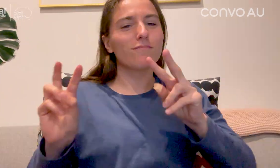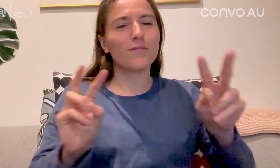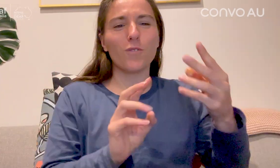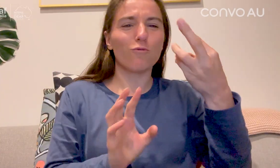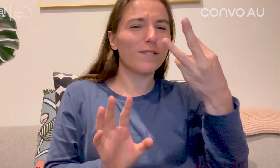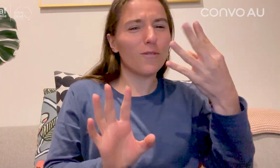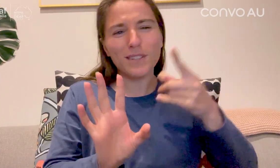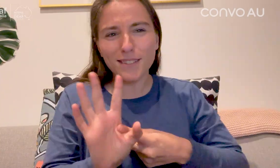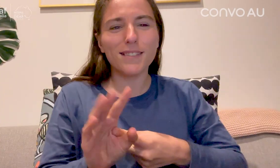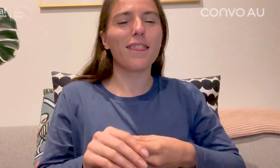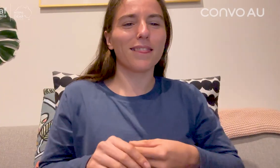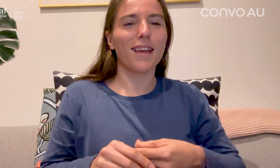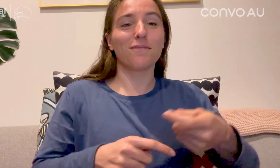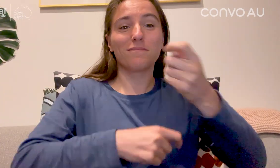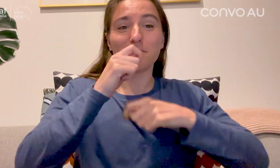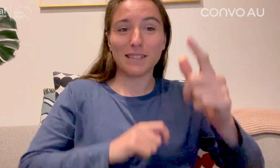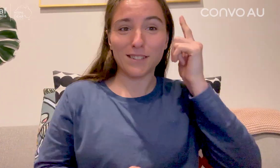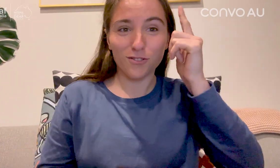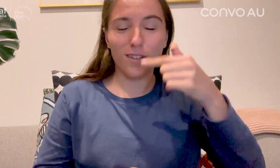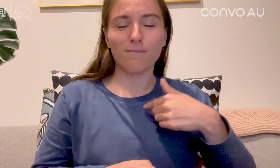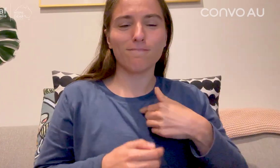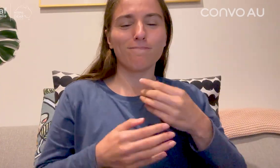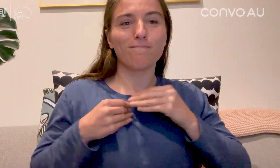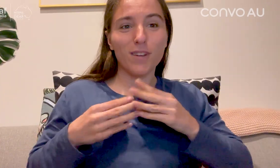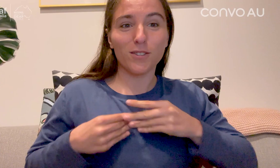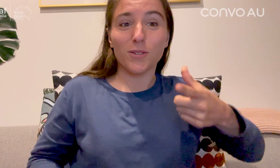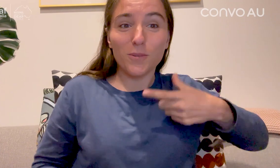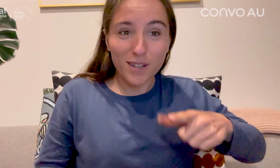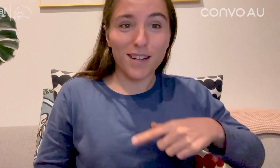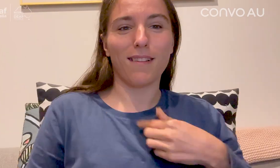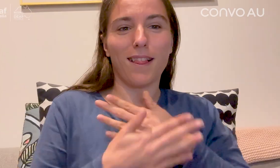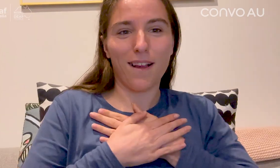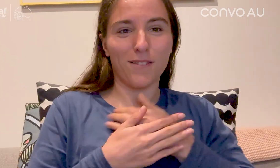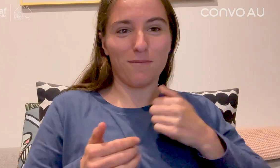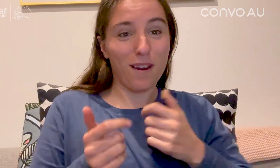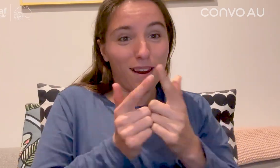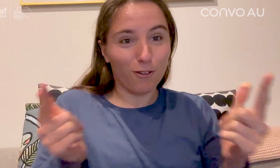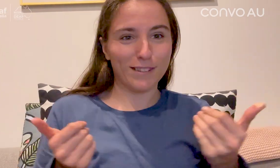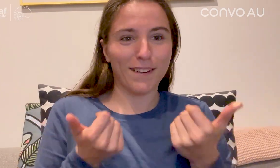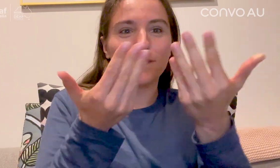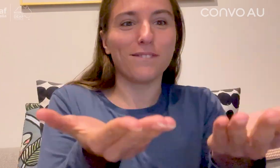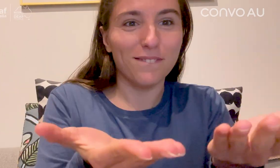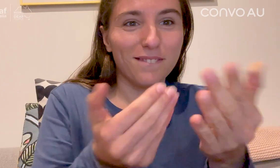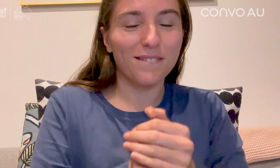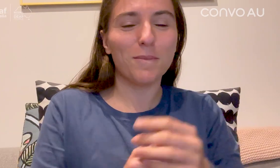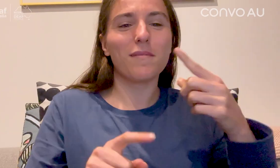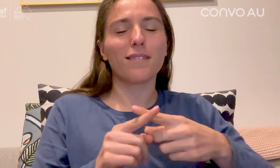I had the exposure for 3 or 4 years and then I became a teacher. I’m passionate about it because I love my language and I love passing it on to others.